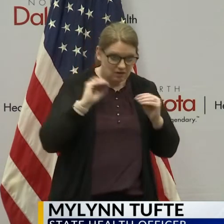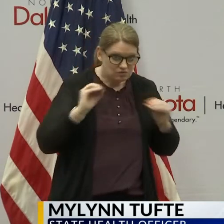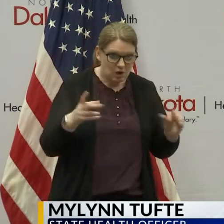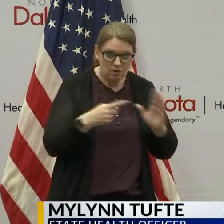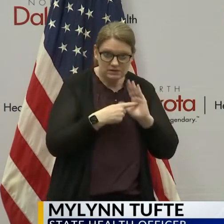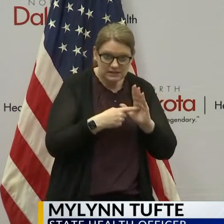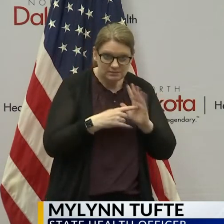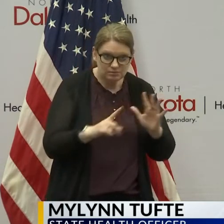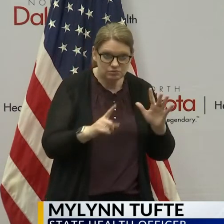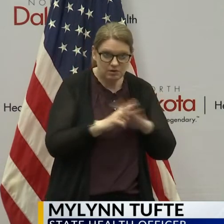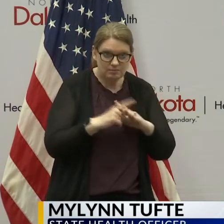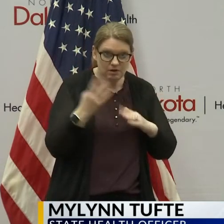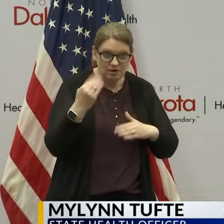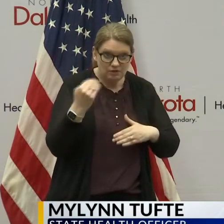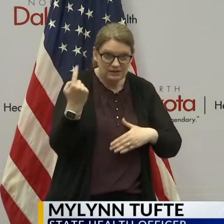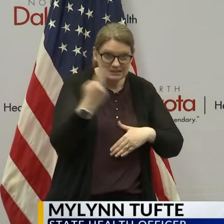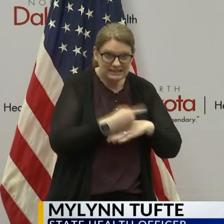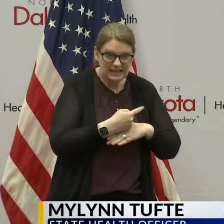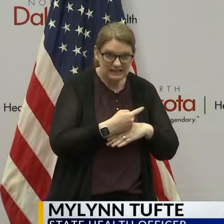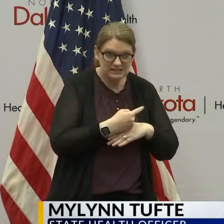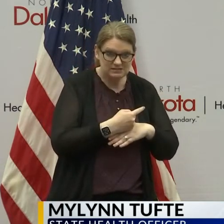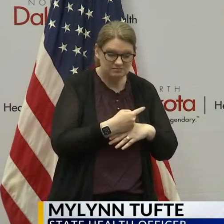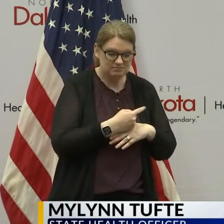THIS CONTACT RACING PROCESS WITH EVERY NEW POSITIVE CASE